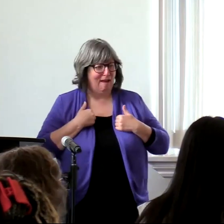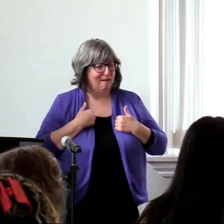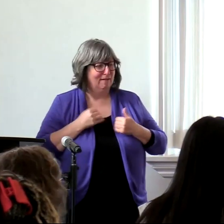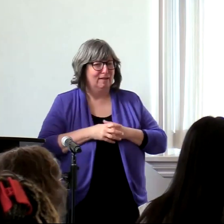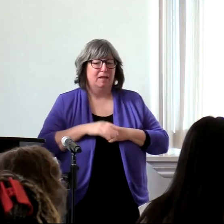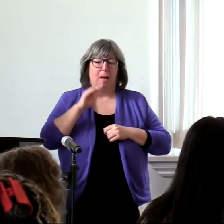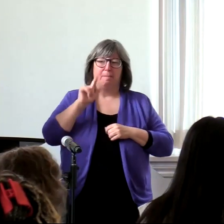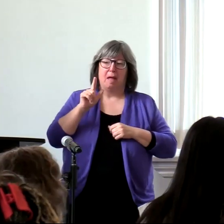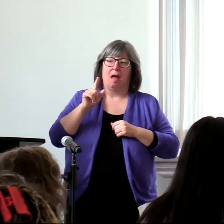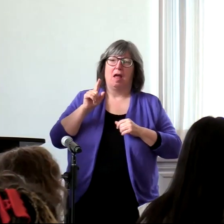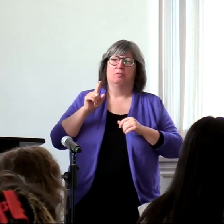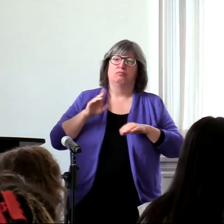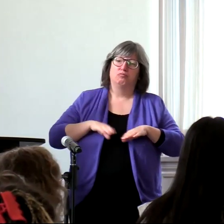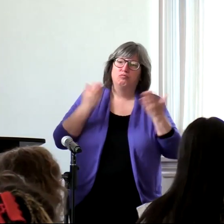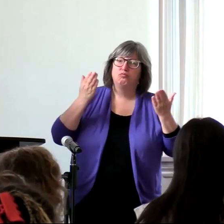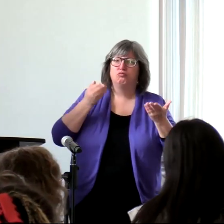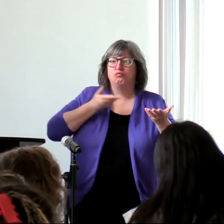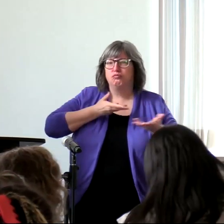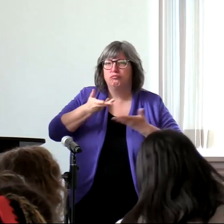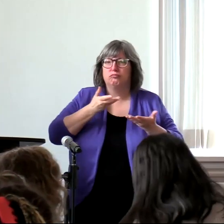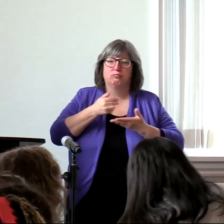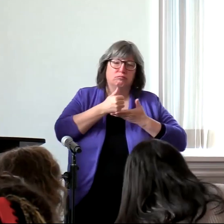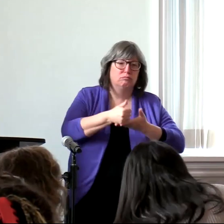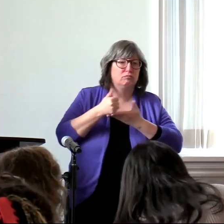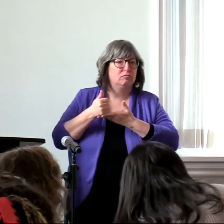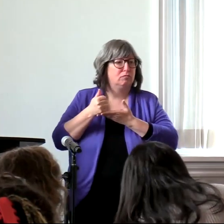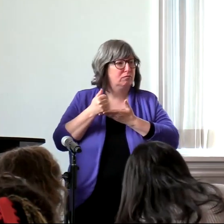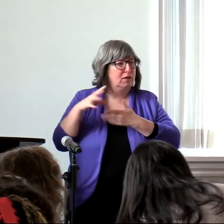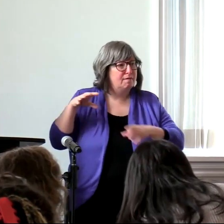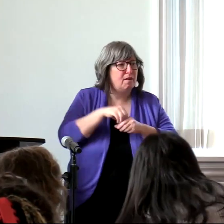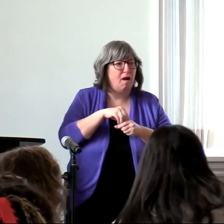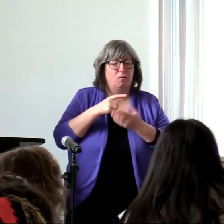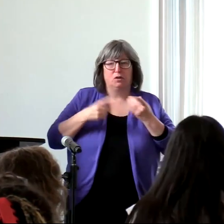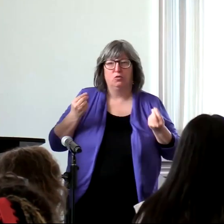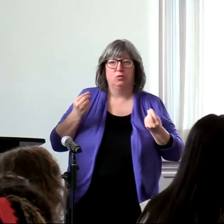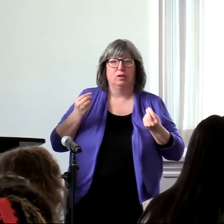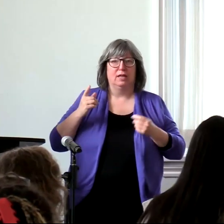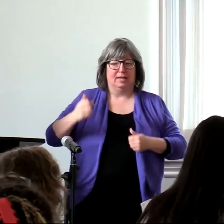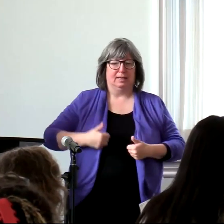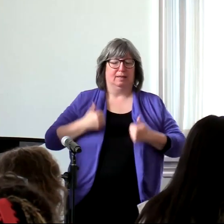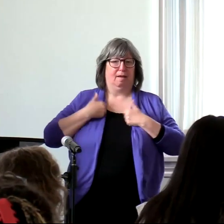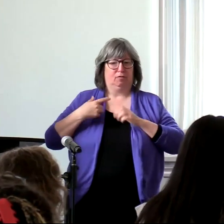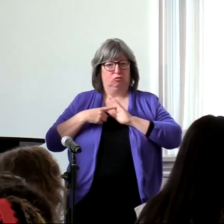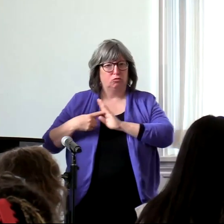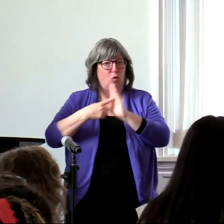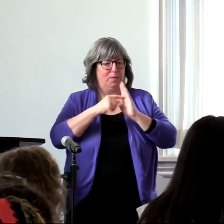Mel gave freely of himself and put all of himself into everything he pursued His life was a demonstration of the type of leadership